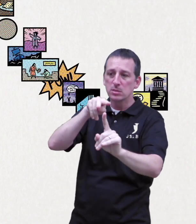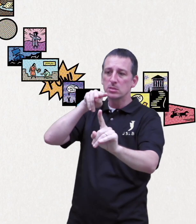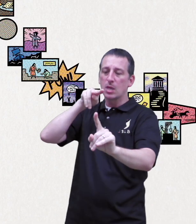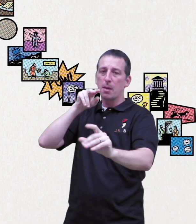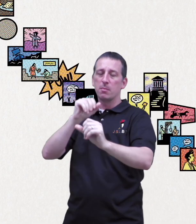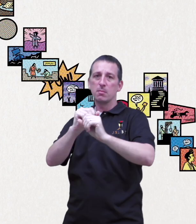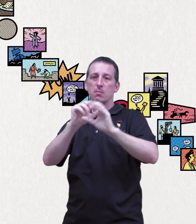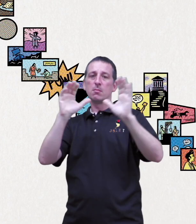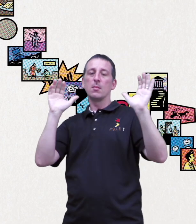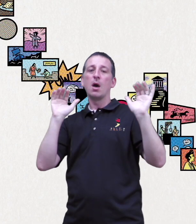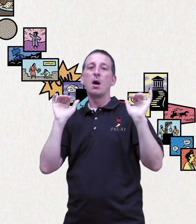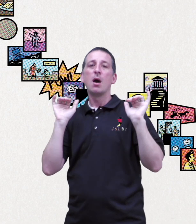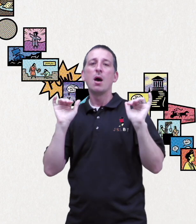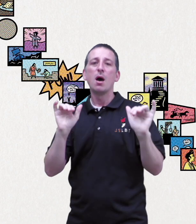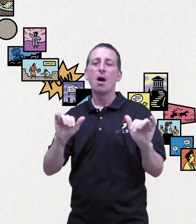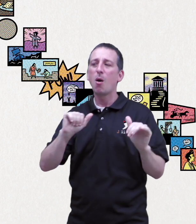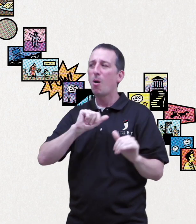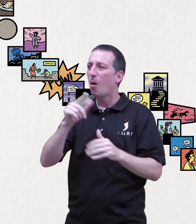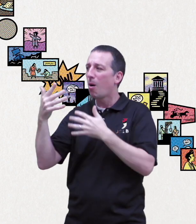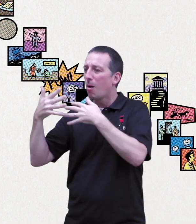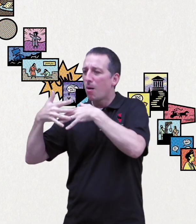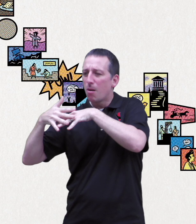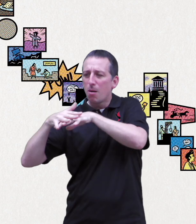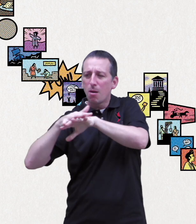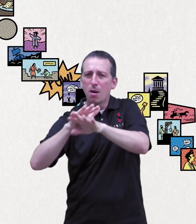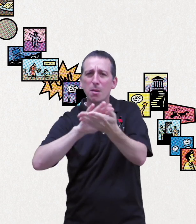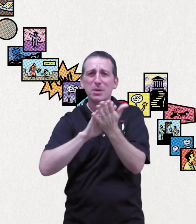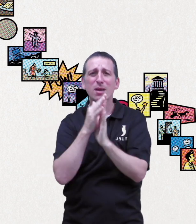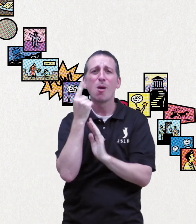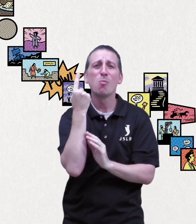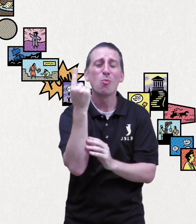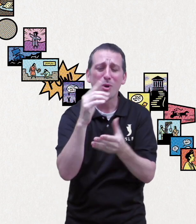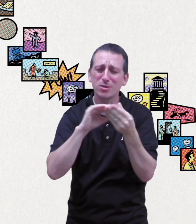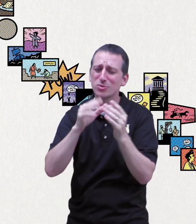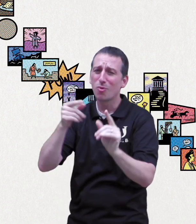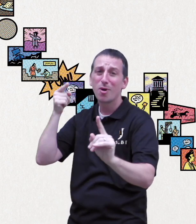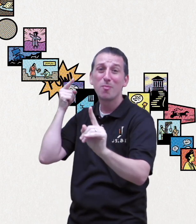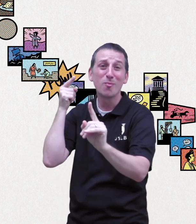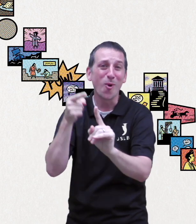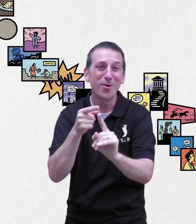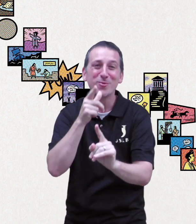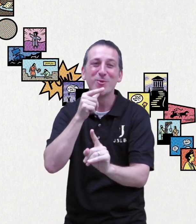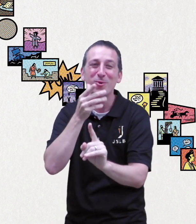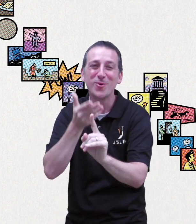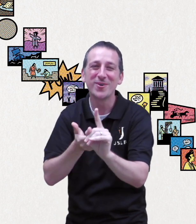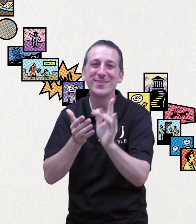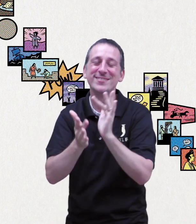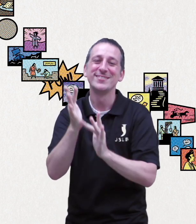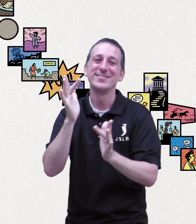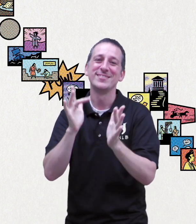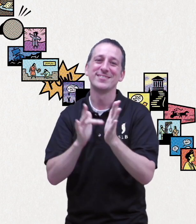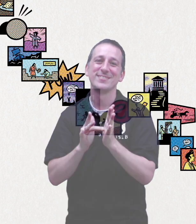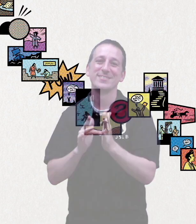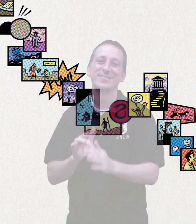how they’ve all been woven together into the unified story that leads to Jesus.